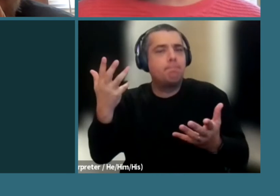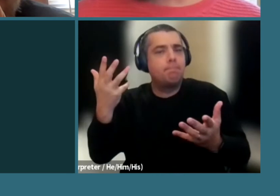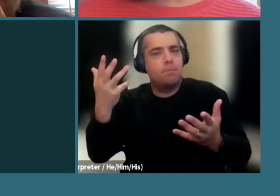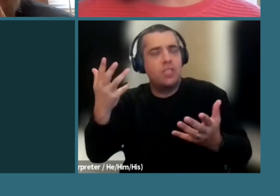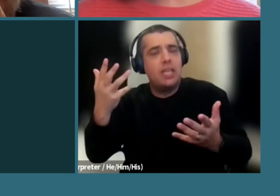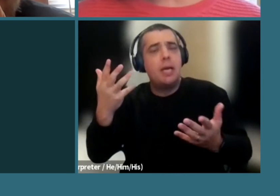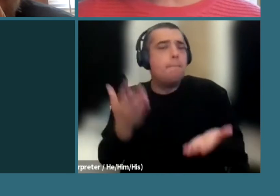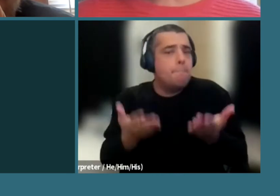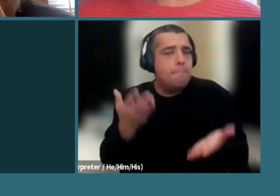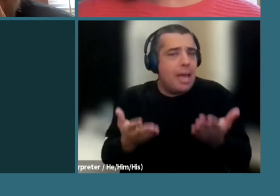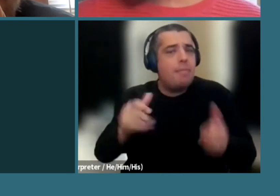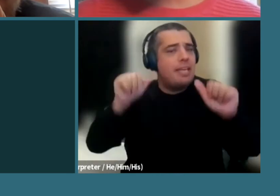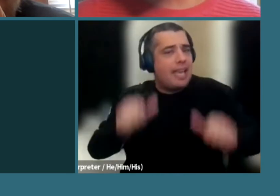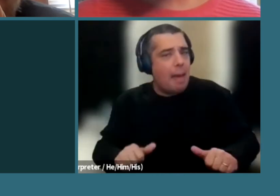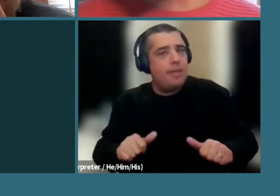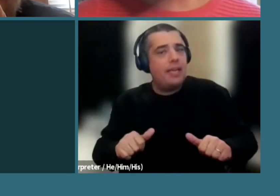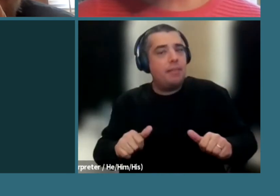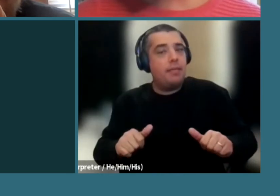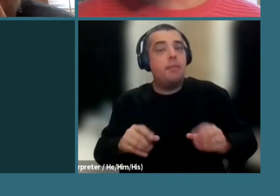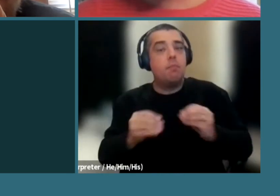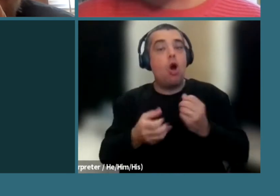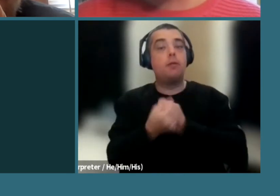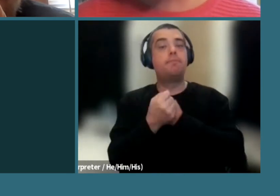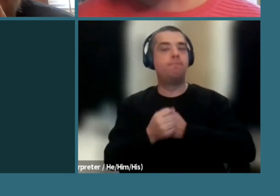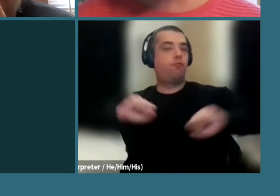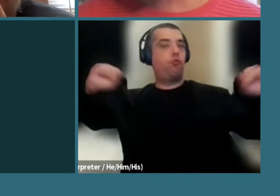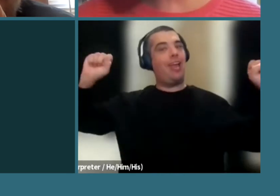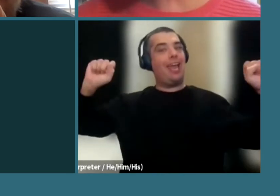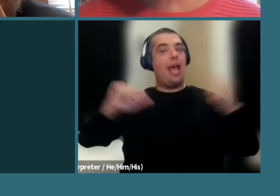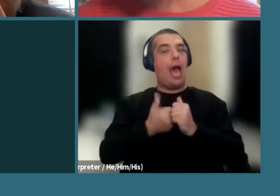maybe it can be freeing to understand that there's no such thing